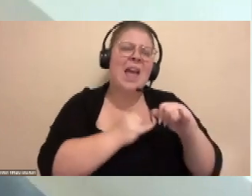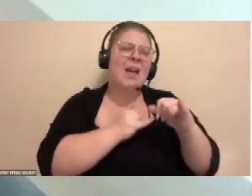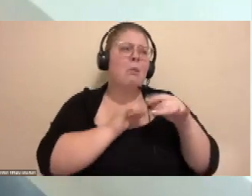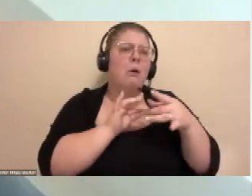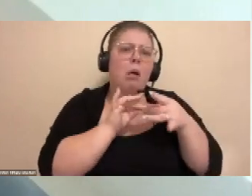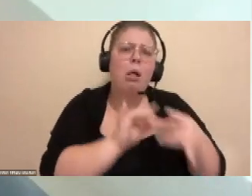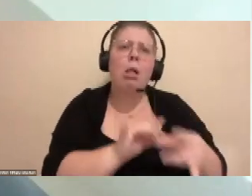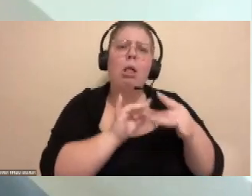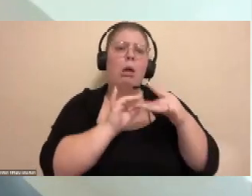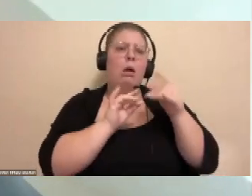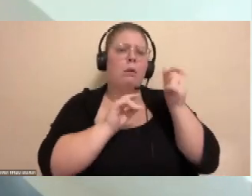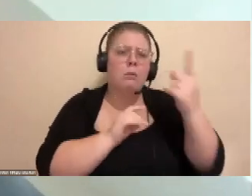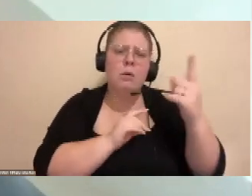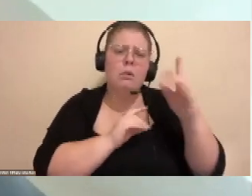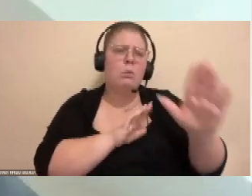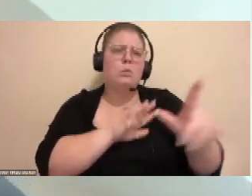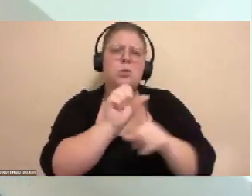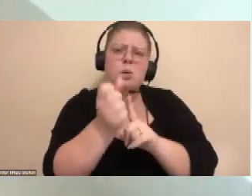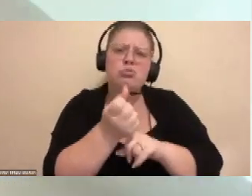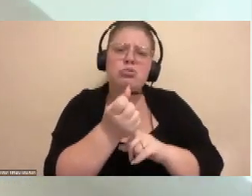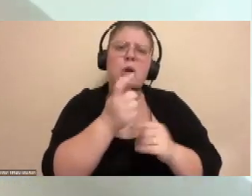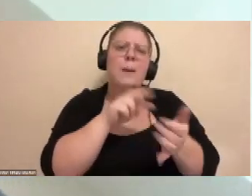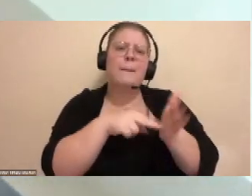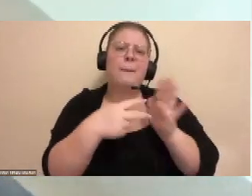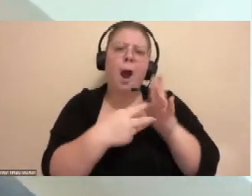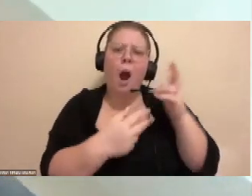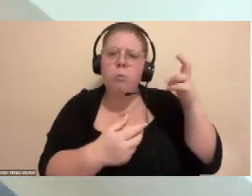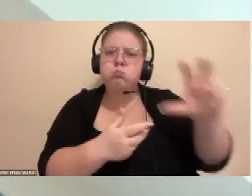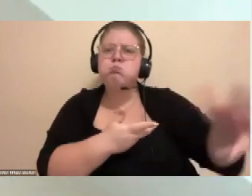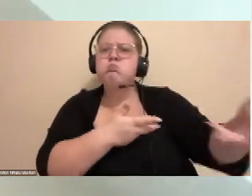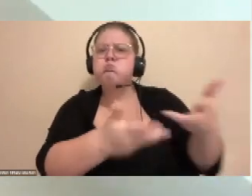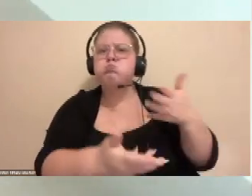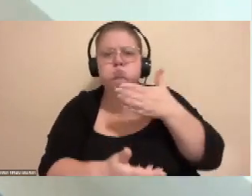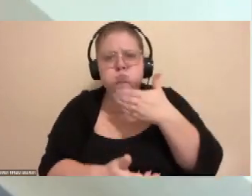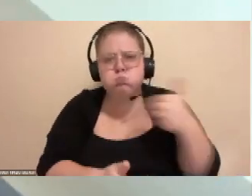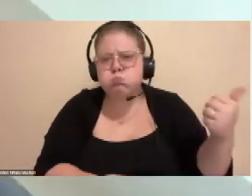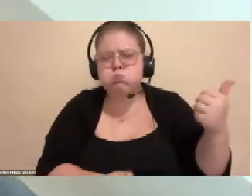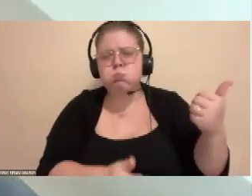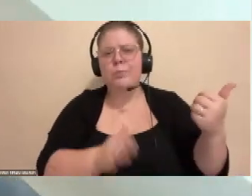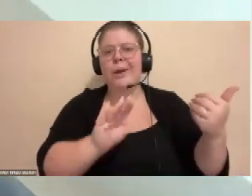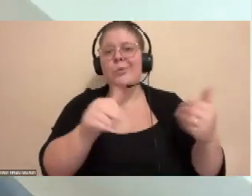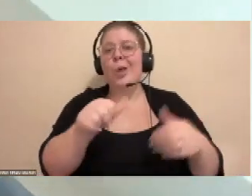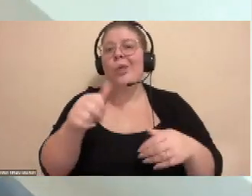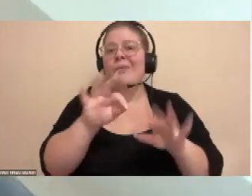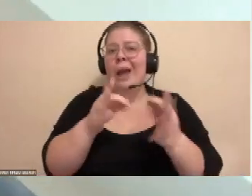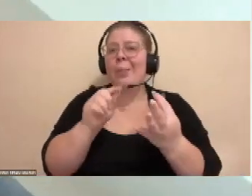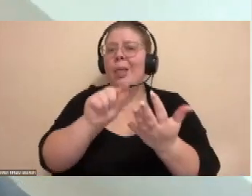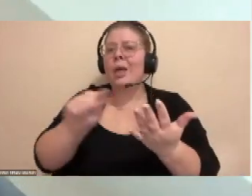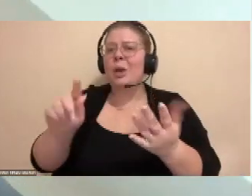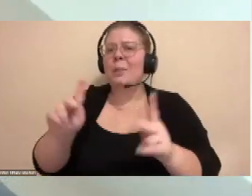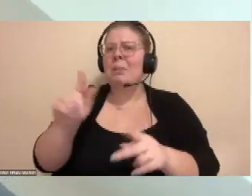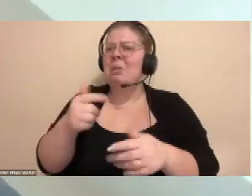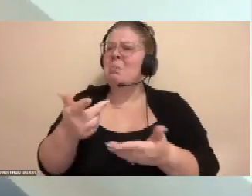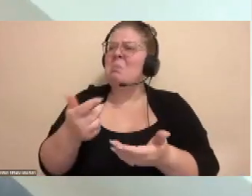So I'm going to treat them better than this other family or this other person who I don't relate to as well.